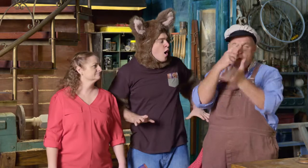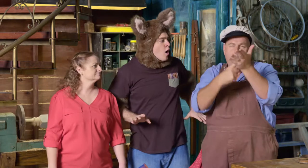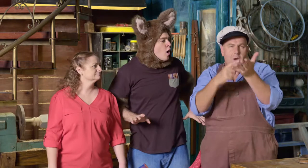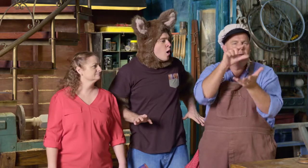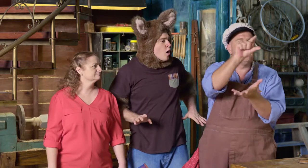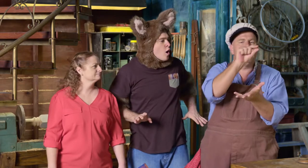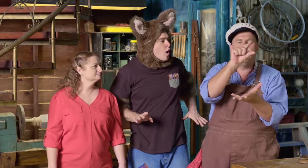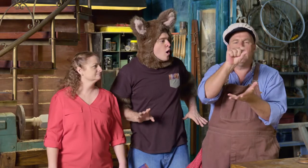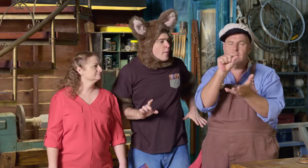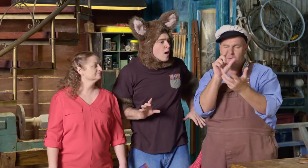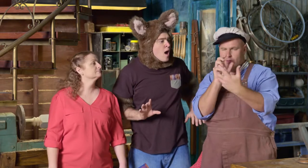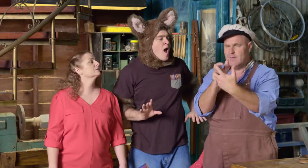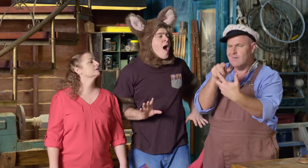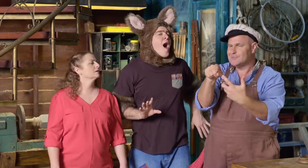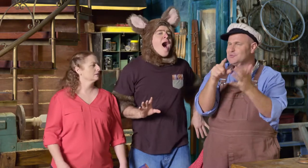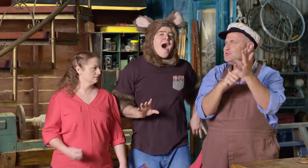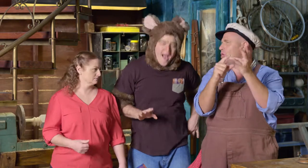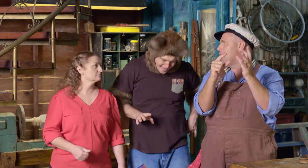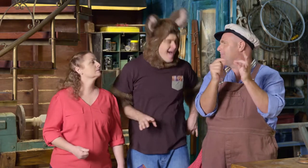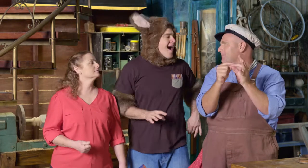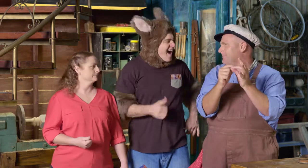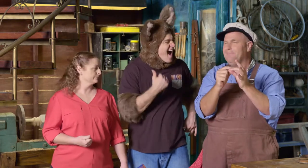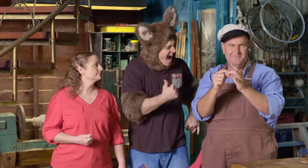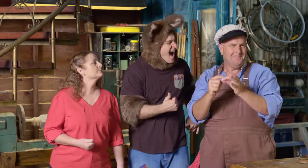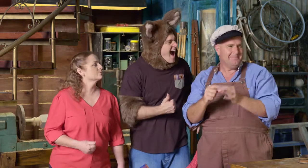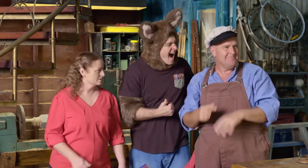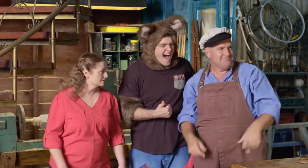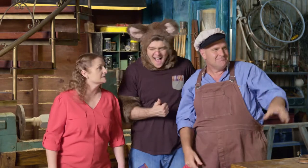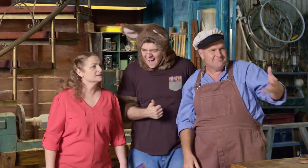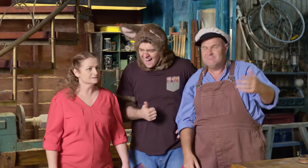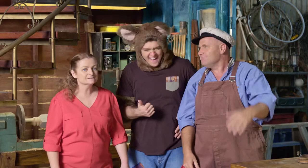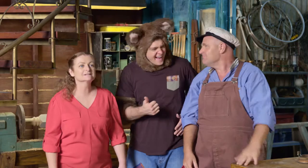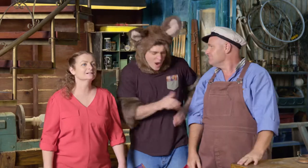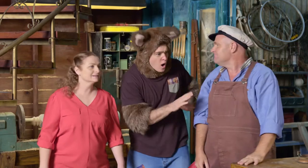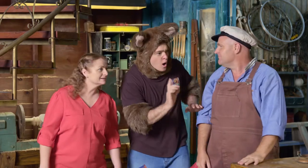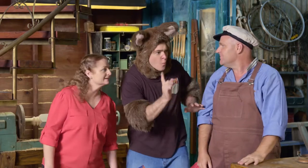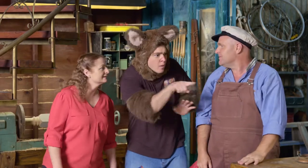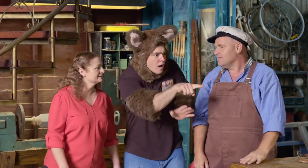I can select just the right tool for the job instead of taking them all. Oh, that's great.